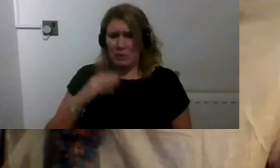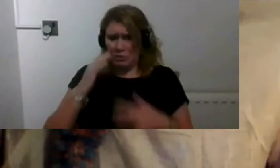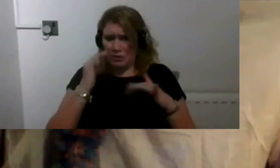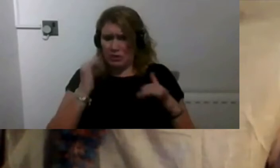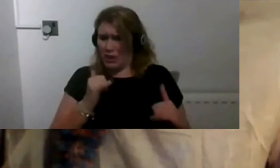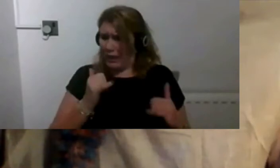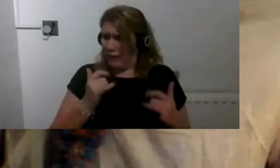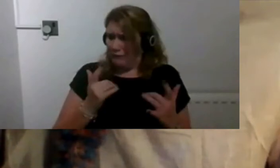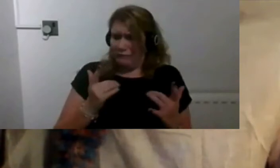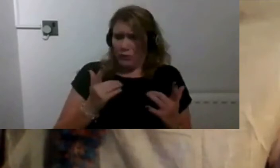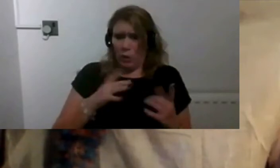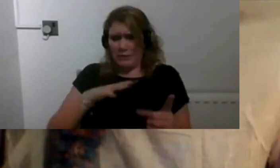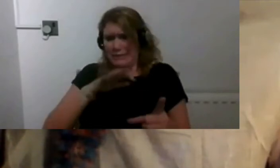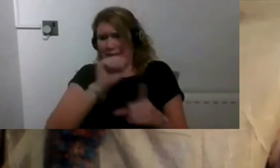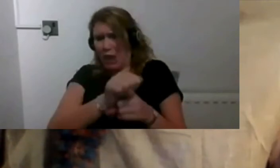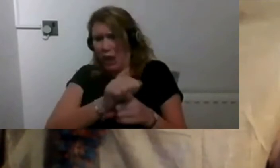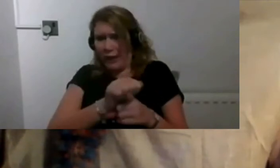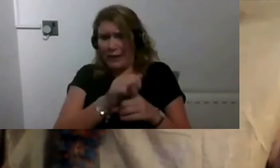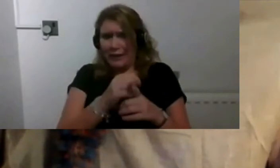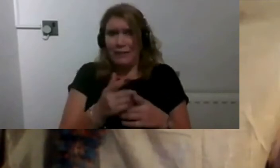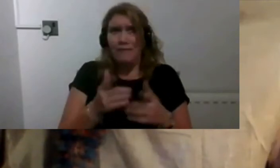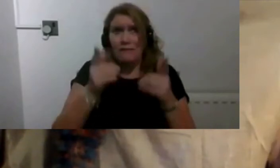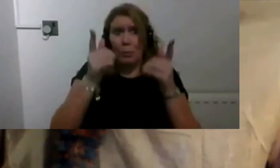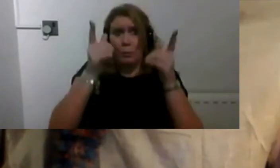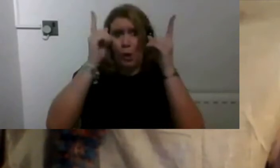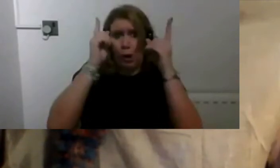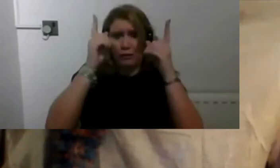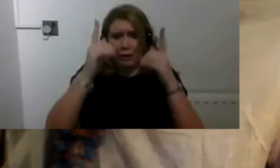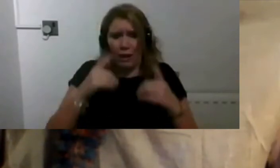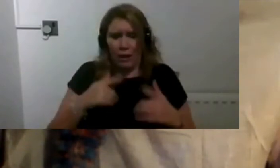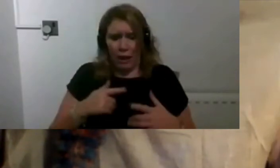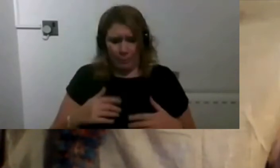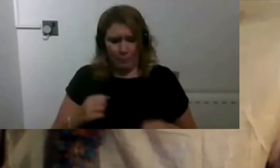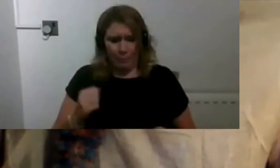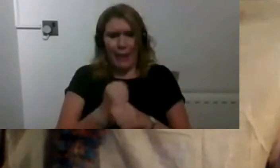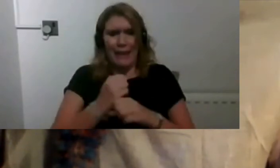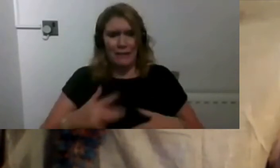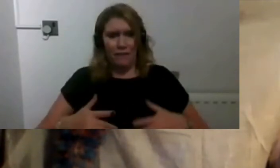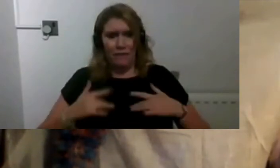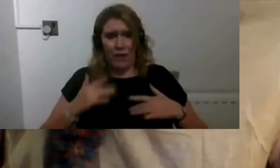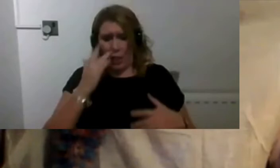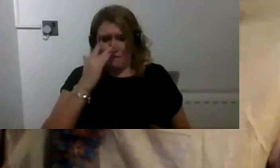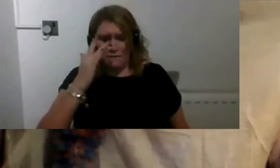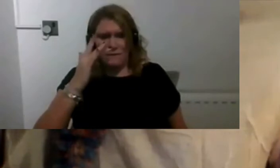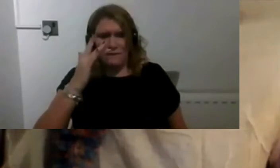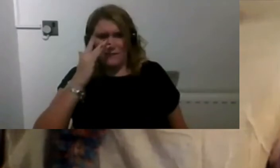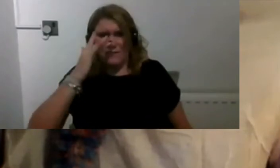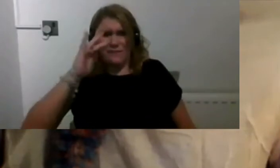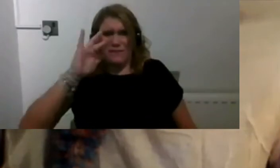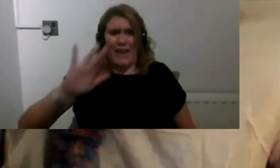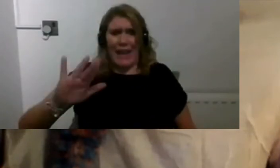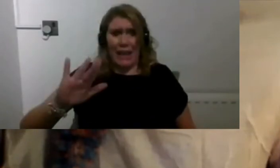I am made to feel a fake. Unless you remove my flesh, You cannot see how my disability affects me.